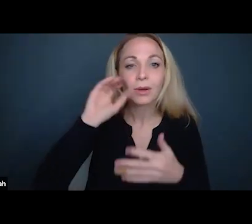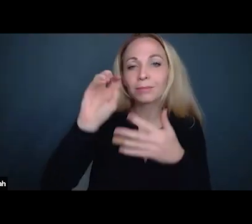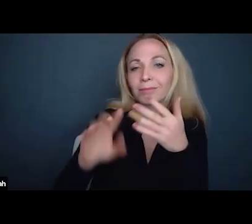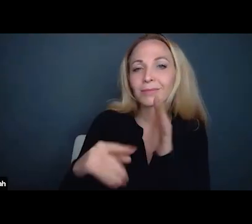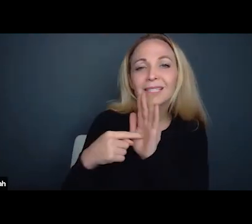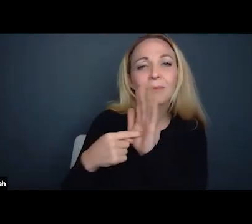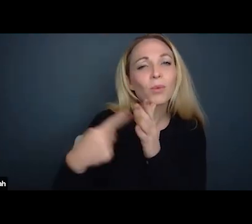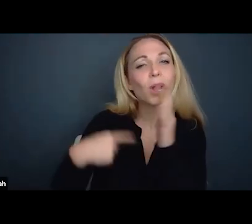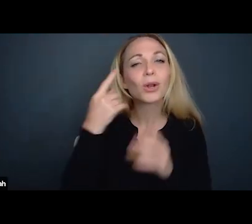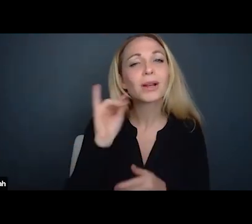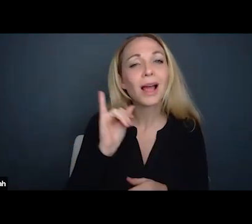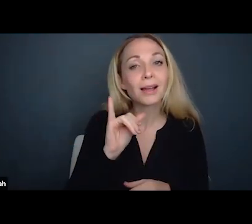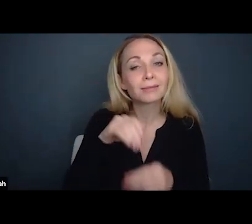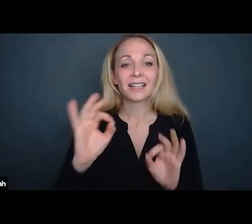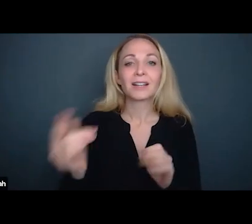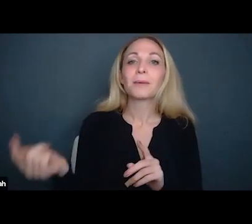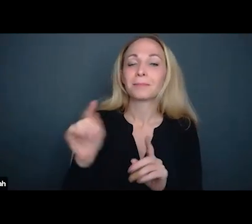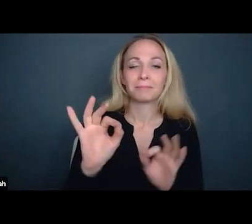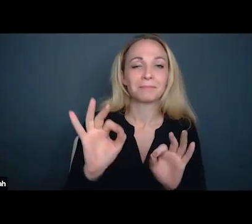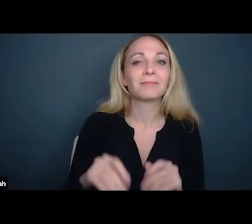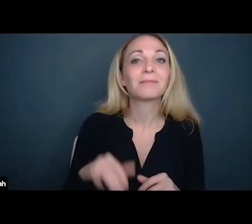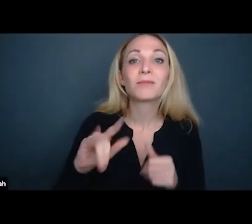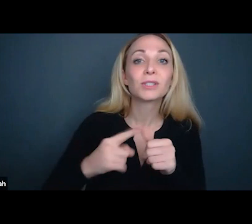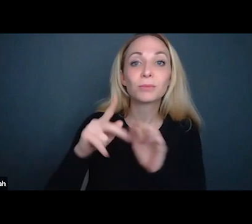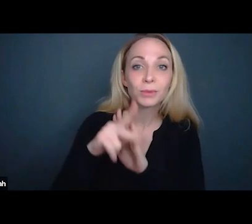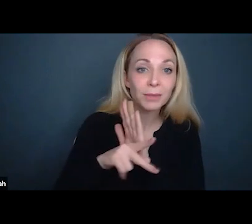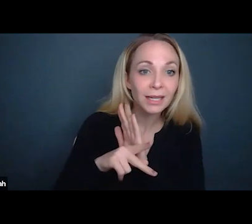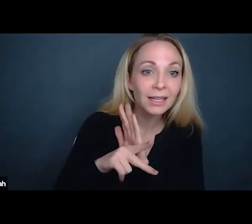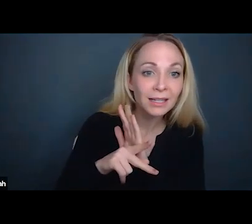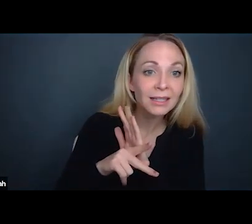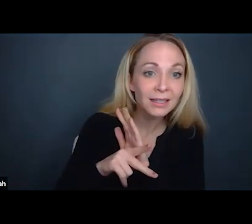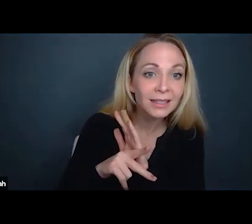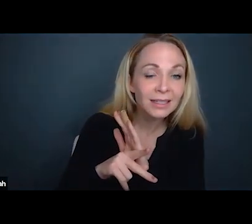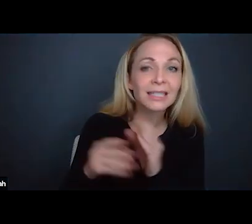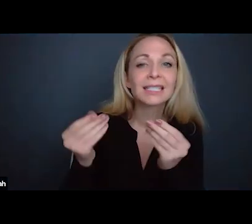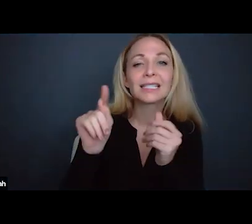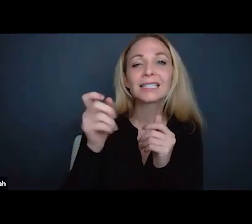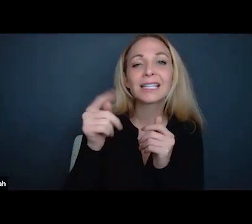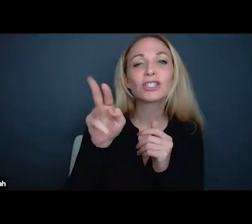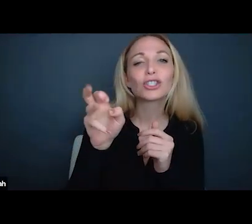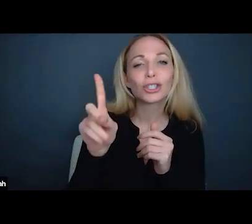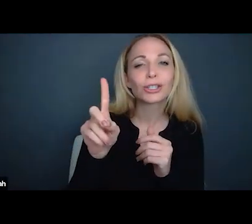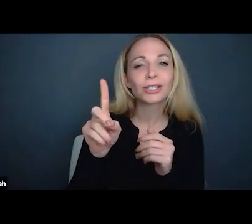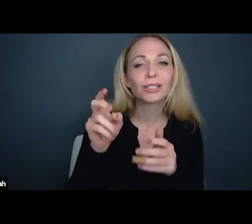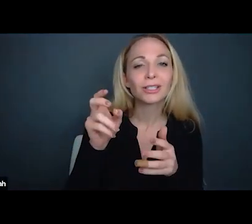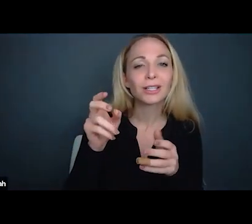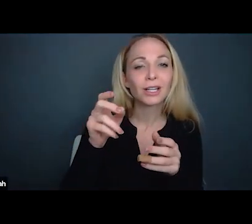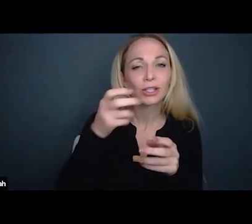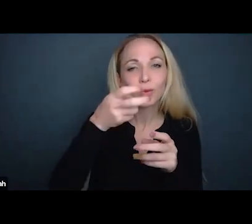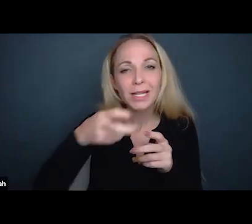The first principle – oh, next slide – thank you. The first principle is Textured Transition, which provides tactile and often visual cues